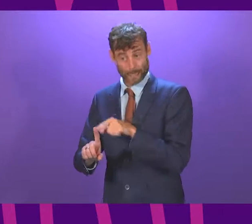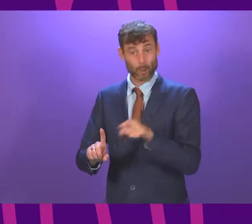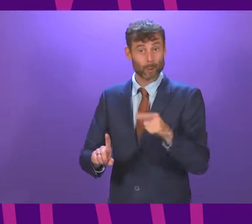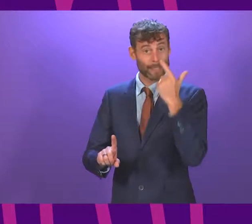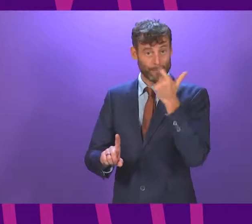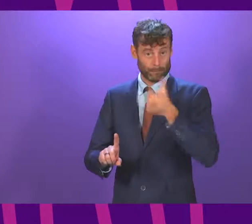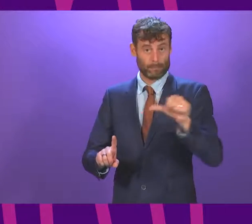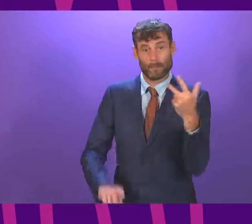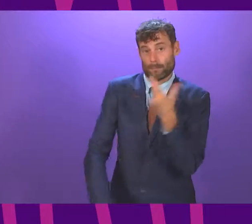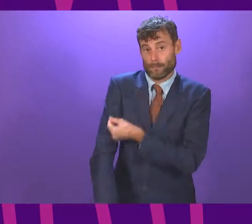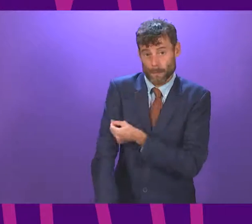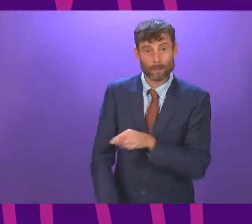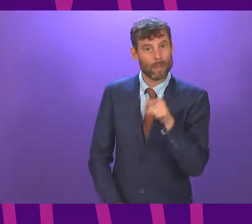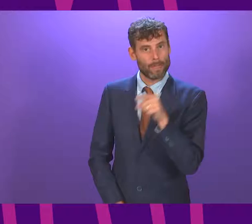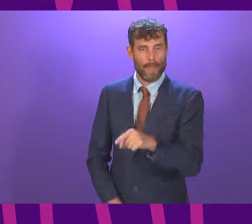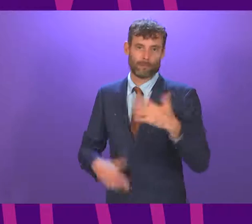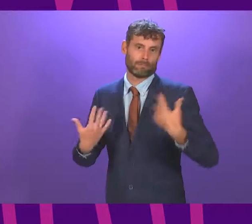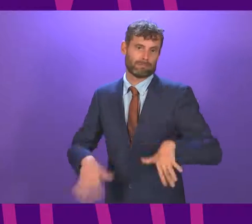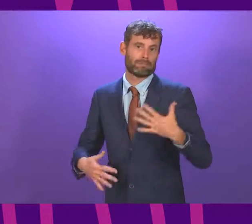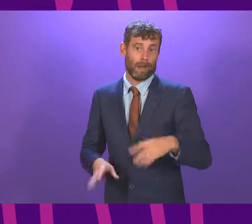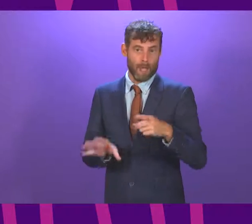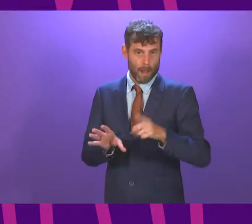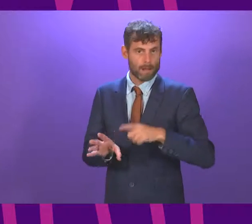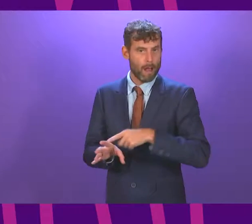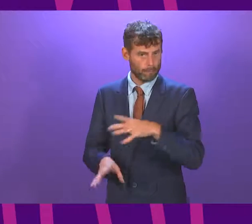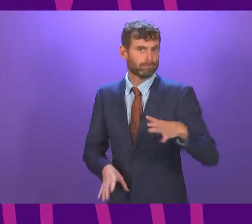exceptional proactive statement that our young people have made shows once again